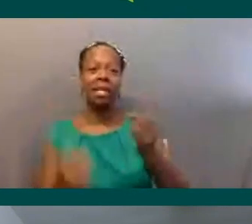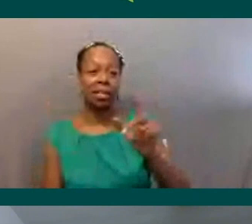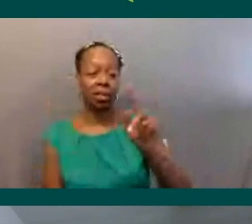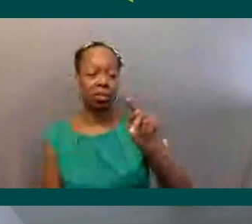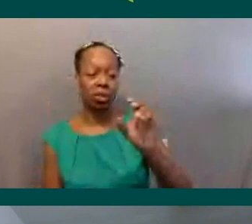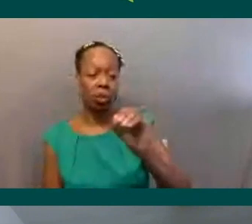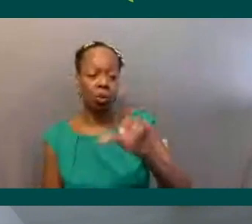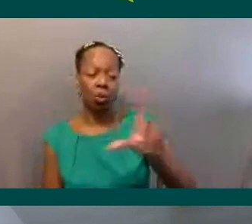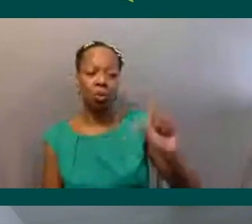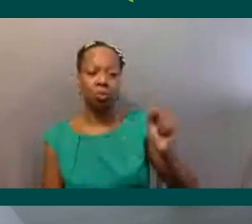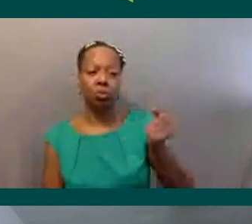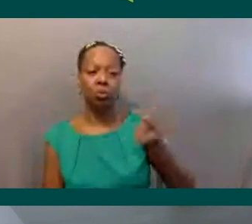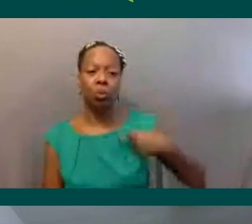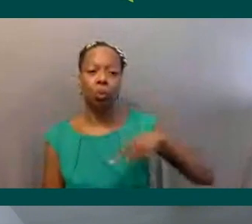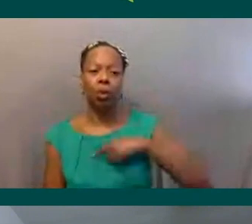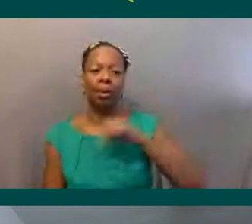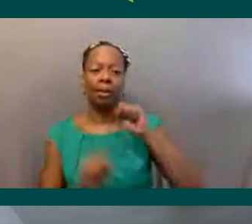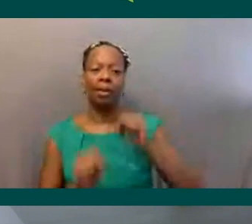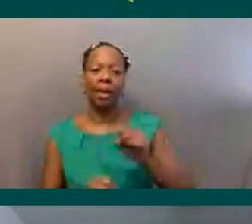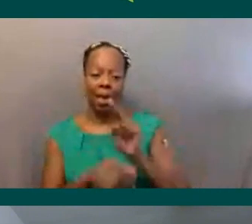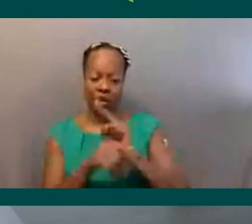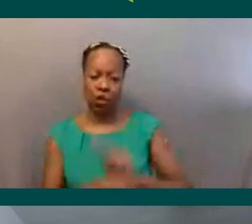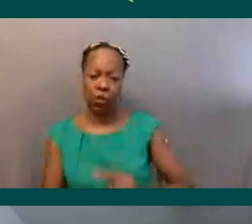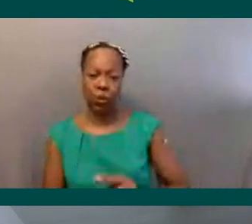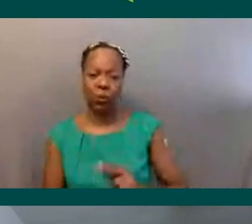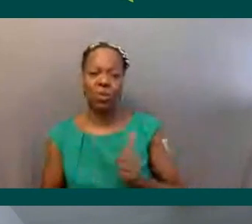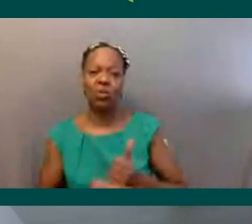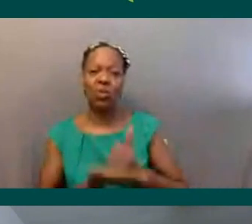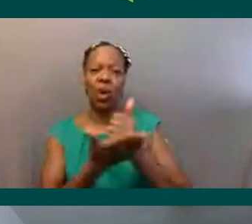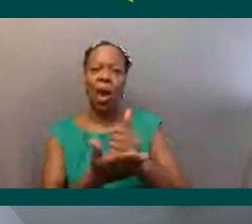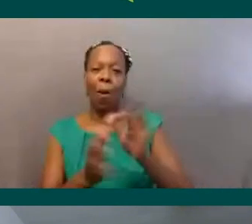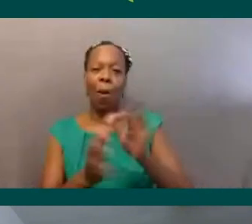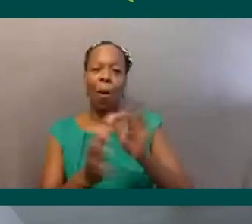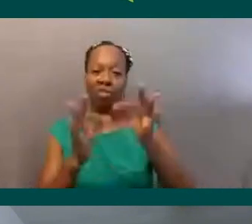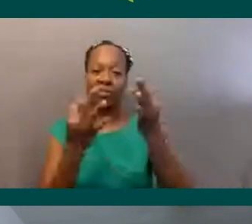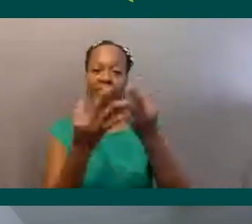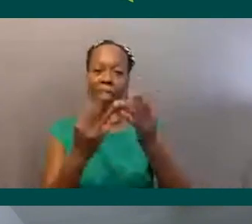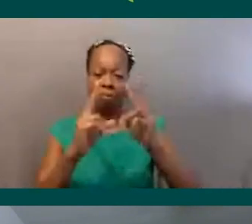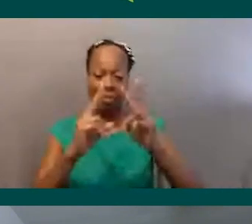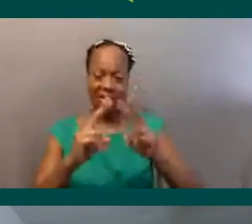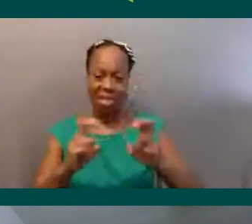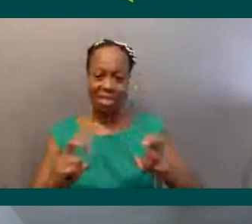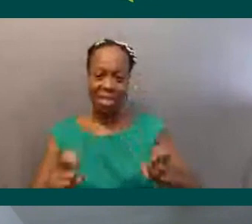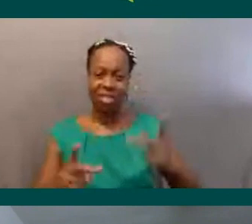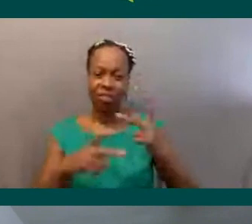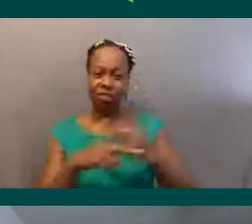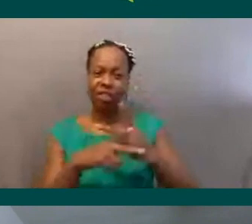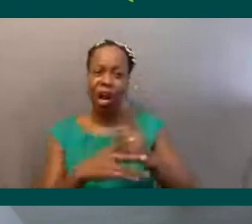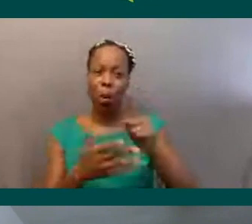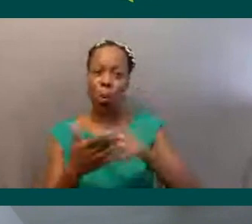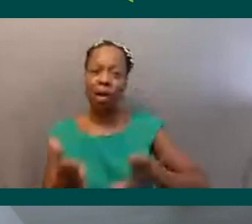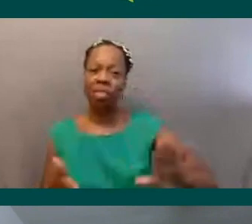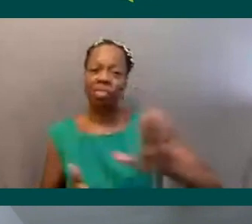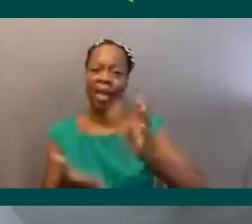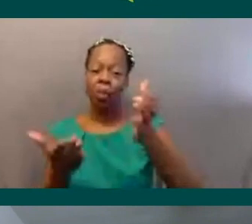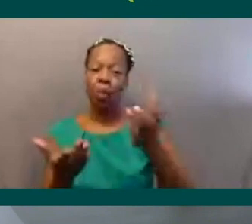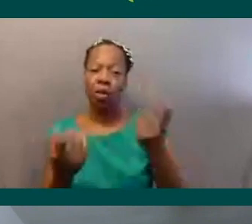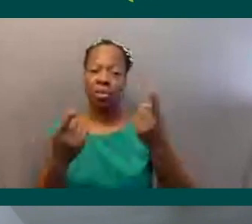tools to assess what the families would like to happen, tools to assess what the child is enabled to do,